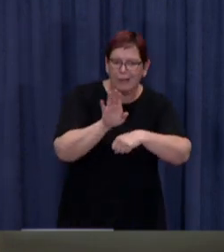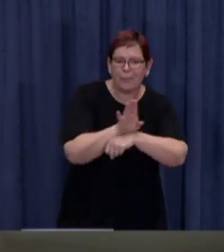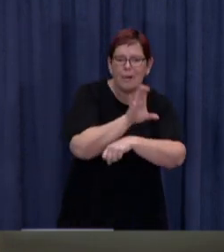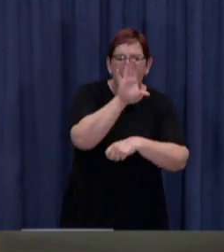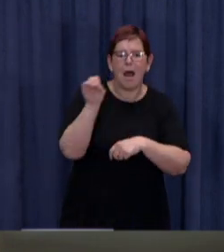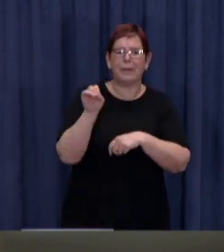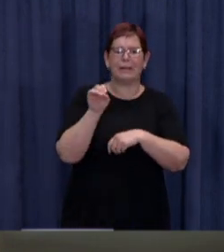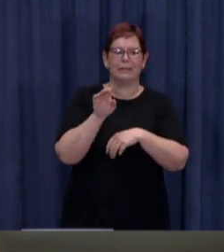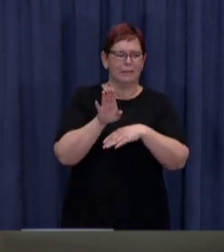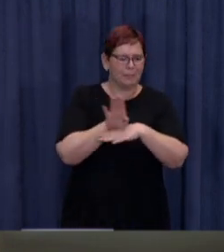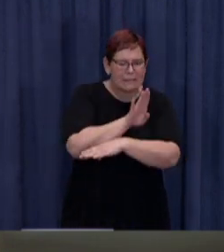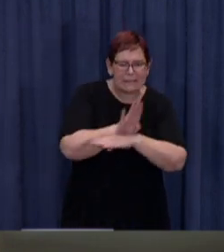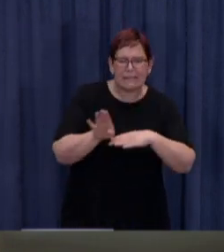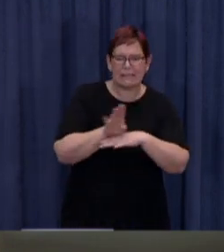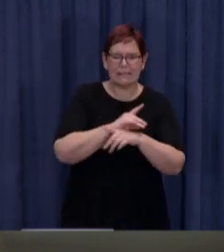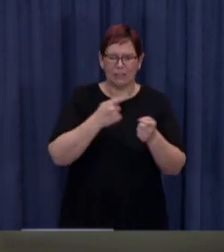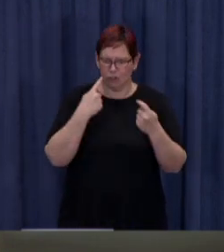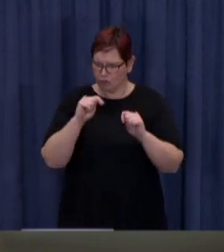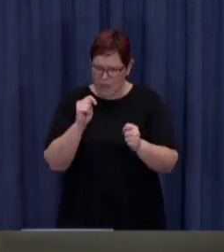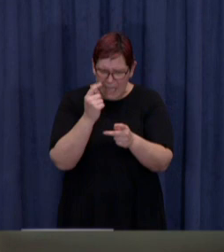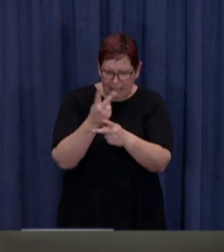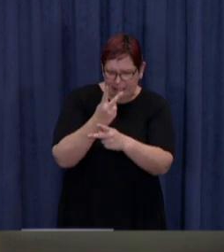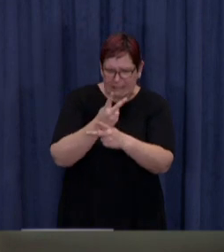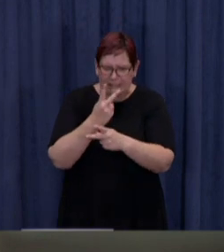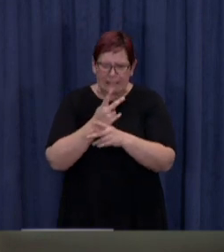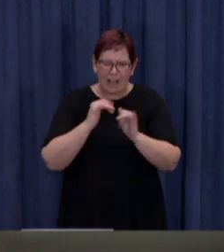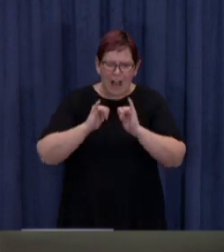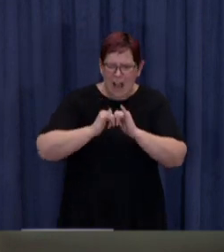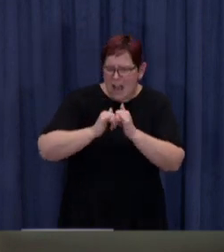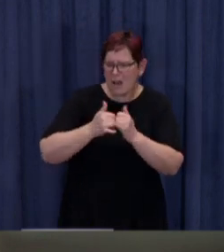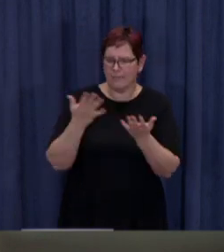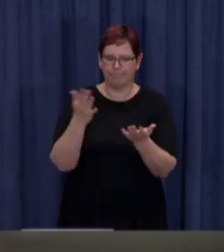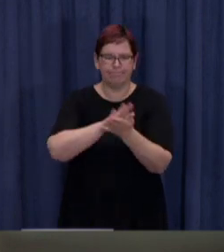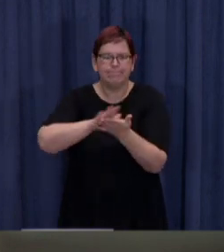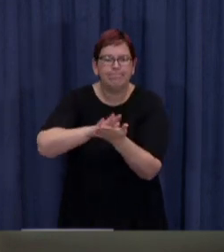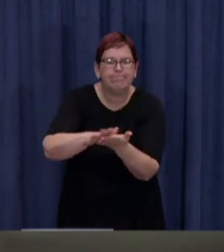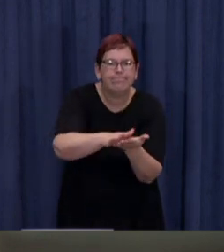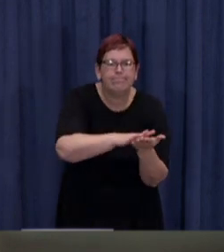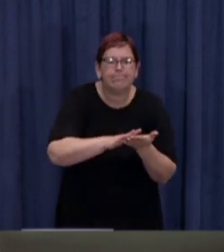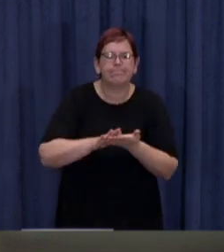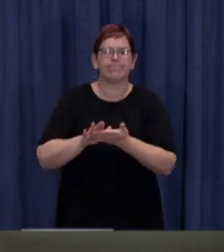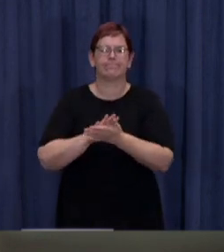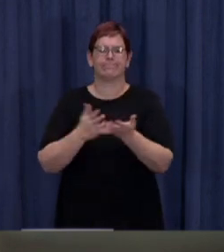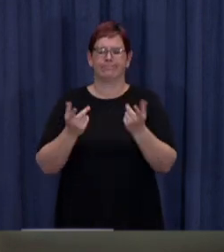put proper hand sanitizer to put more of the hand washing sinks to find ways to